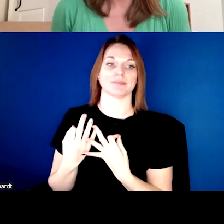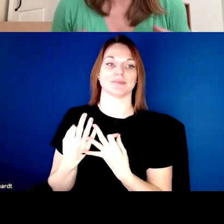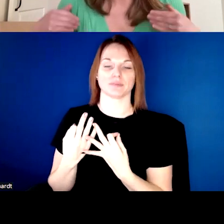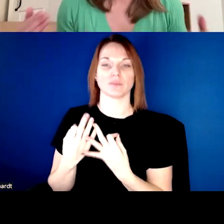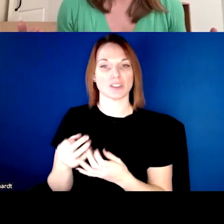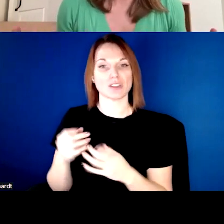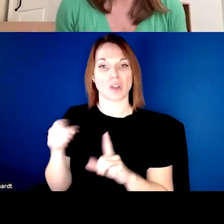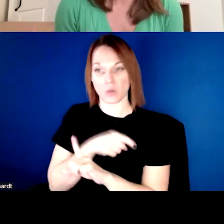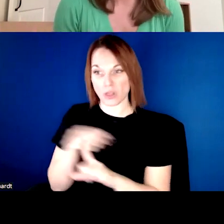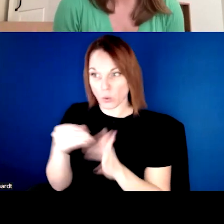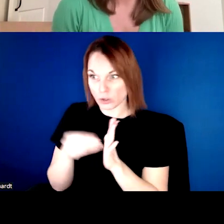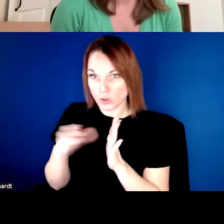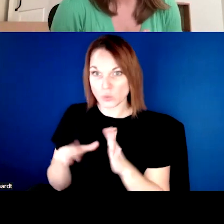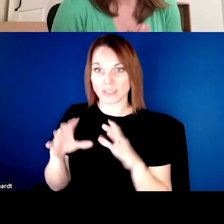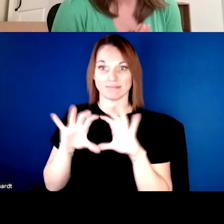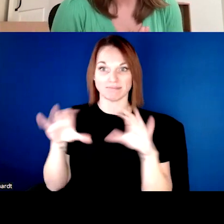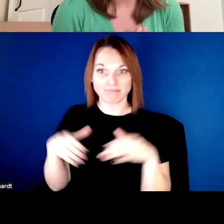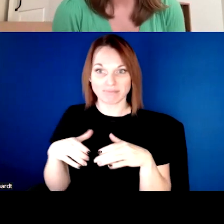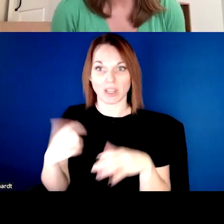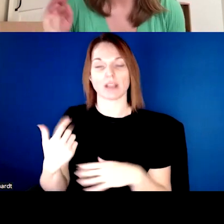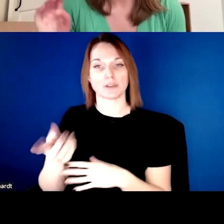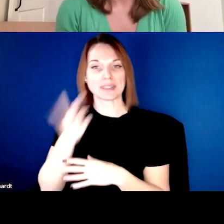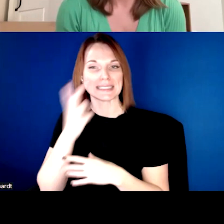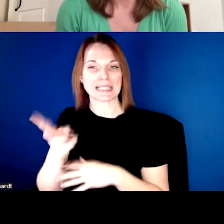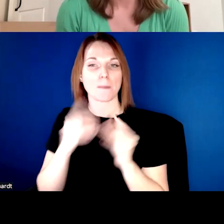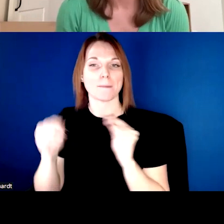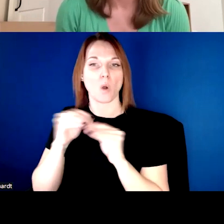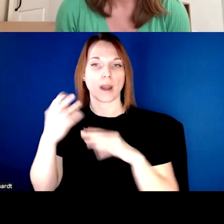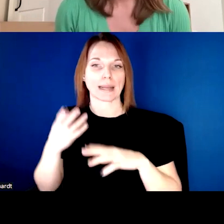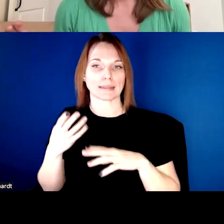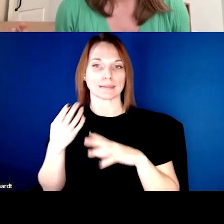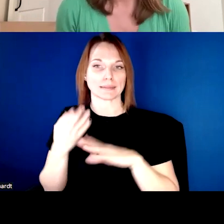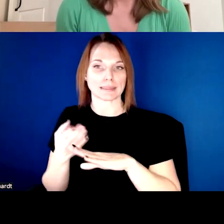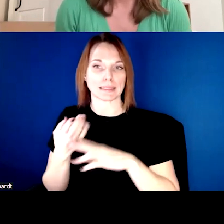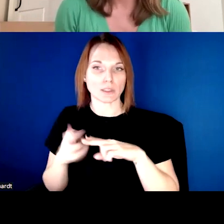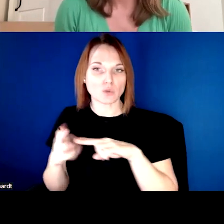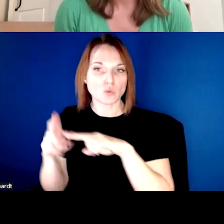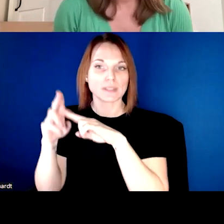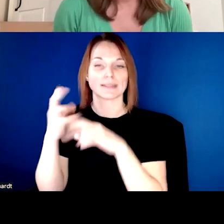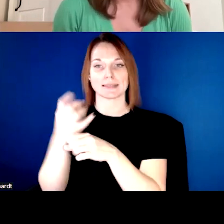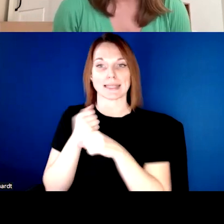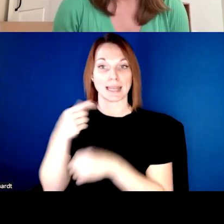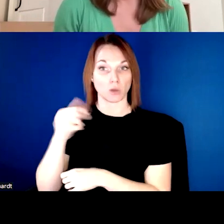the largest increases in getting a subsidized loan, getting grants,